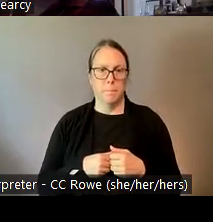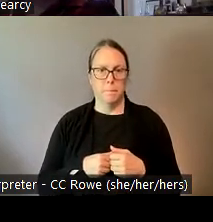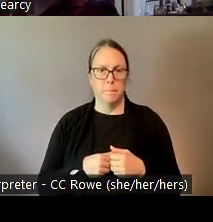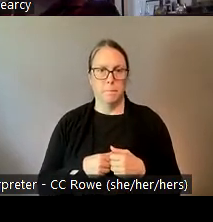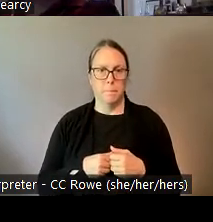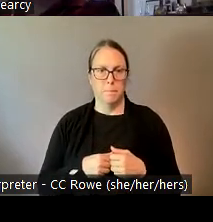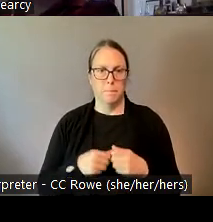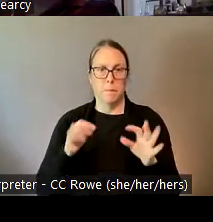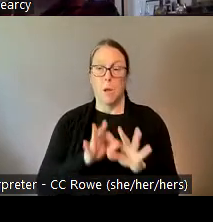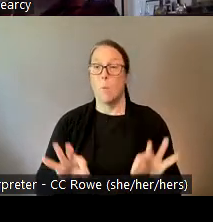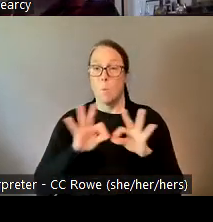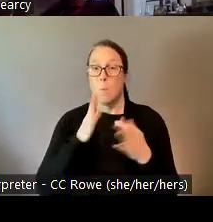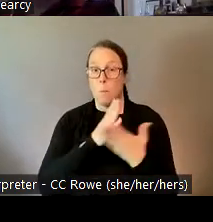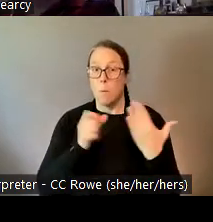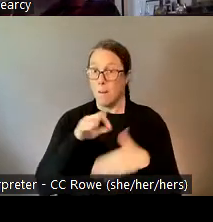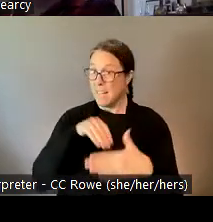key elements of an accessible Word document.